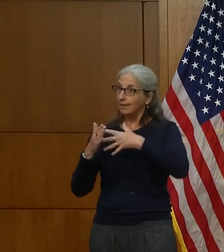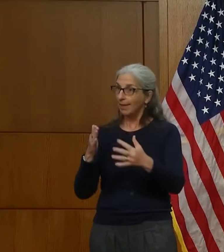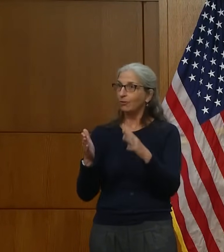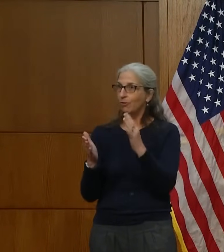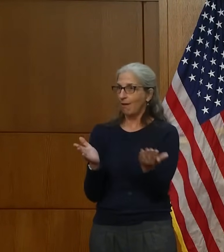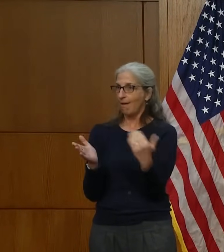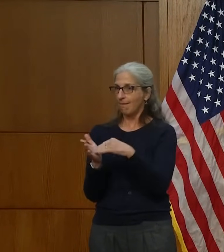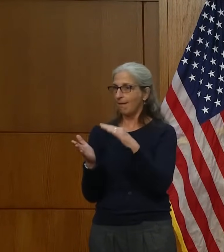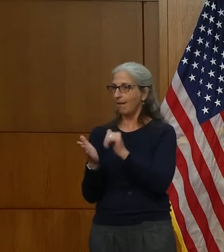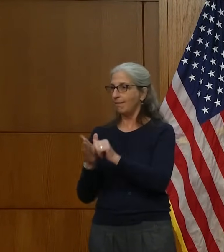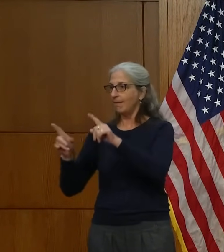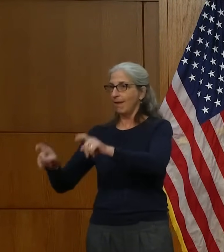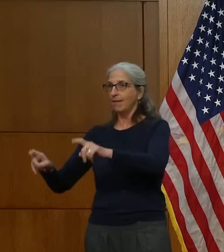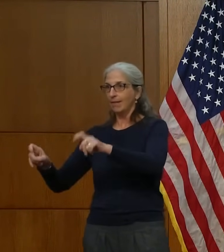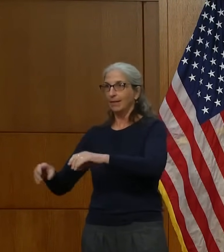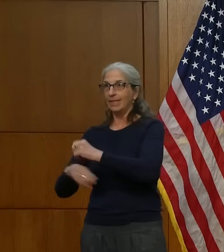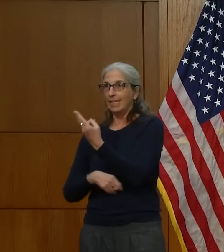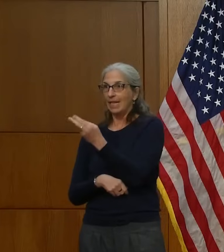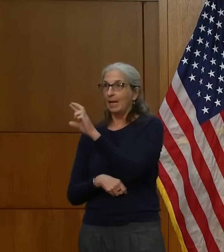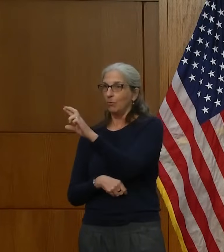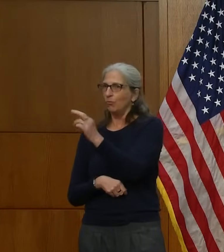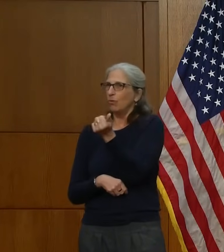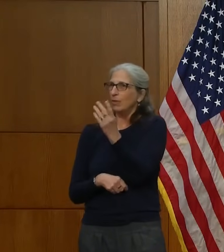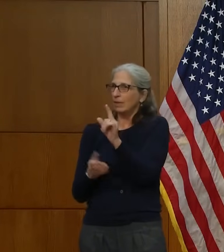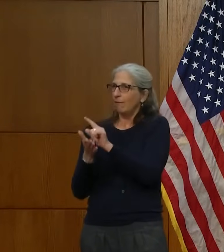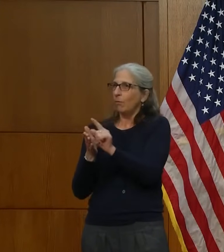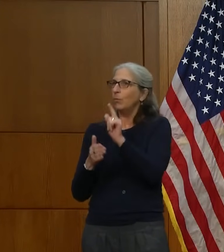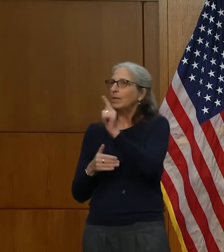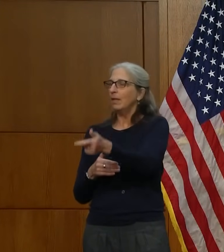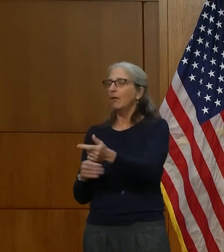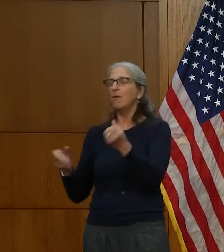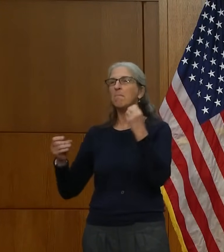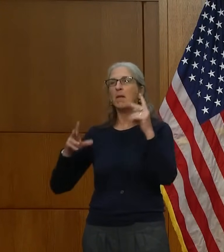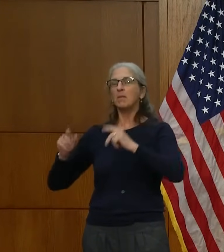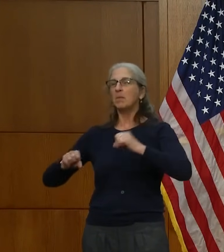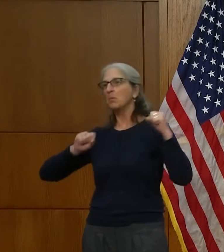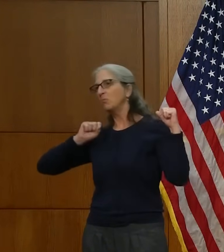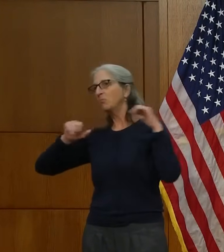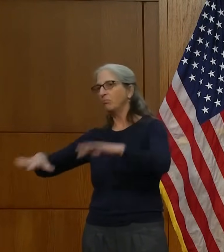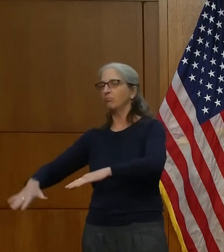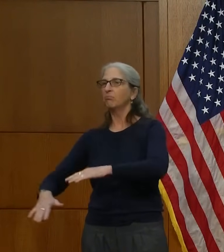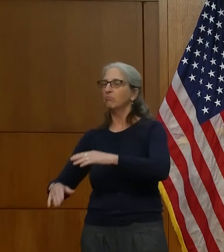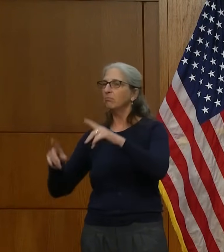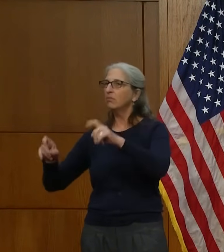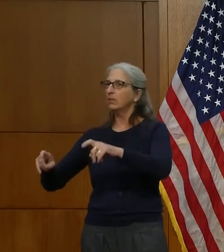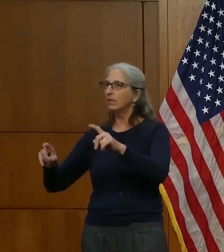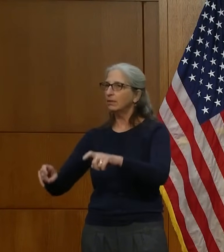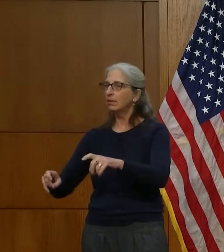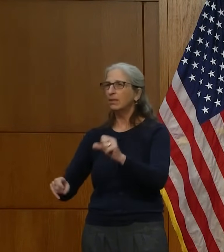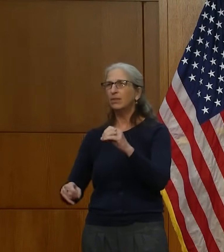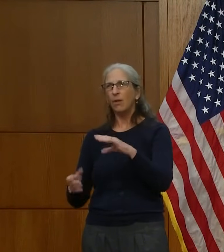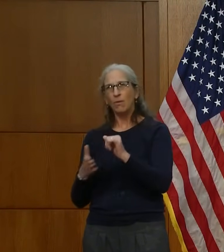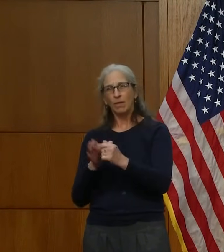THAT THIS IS SAFE AND SO WE